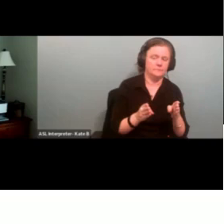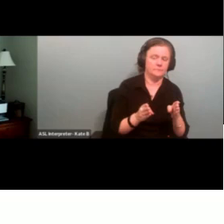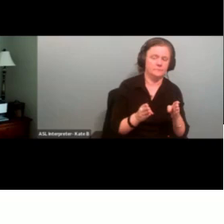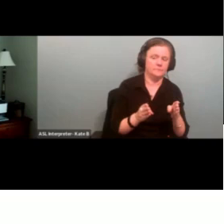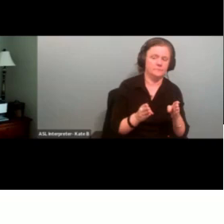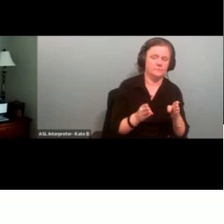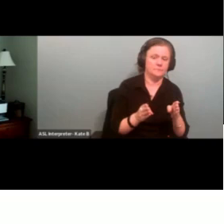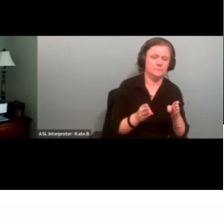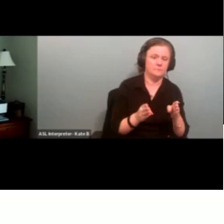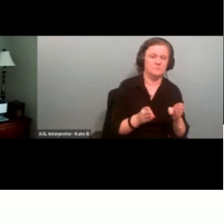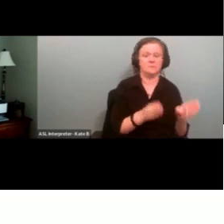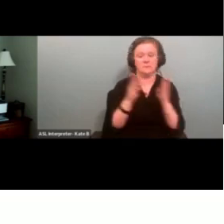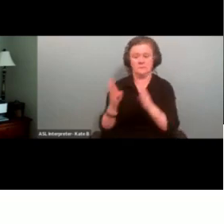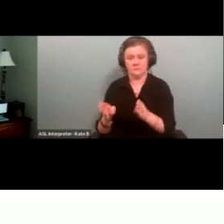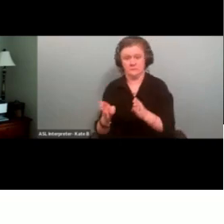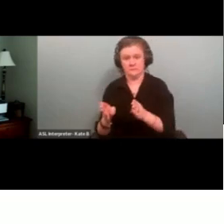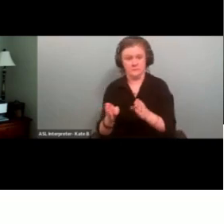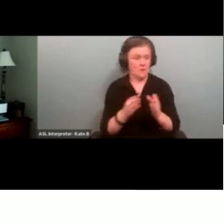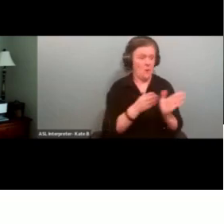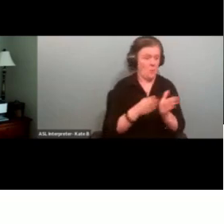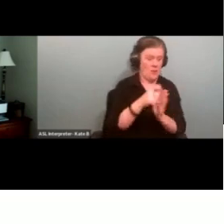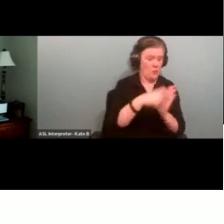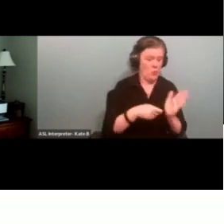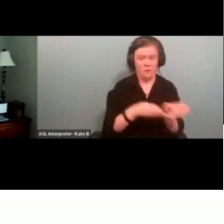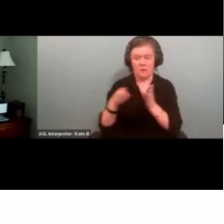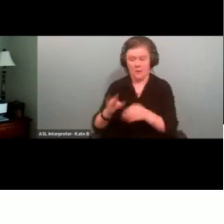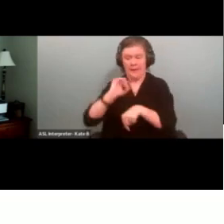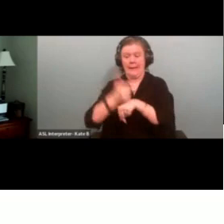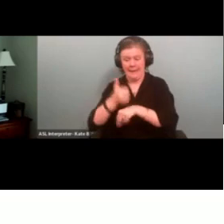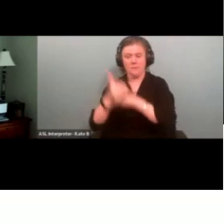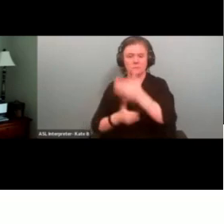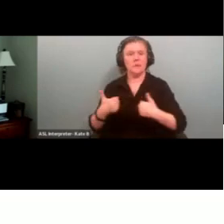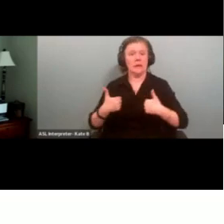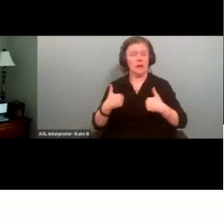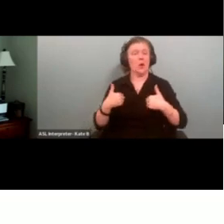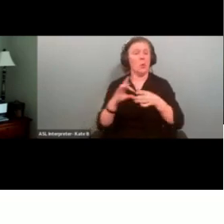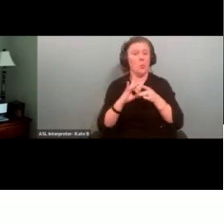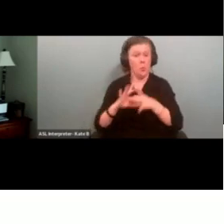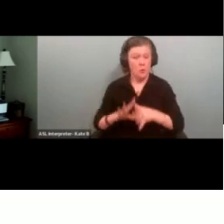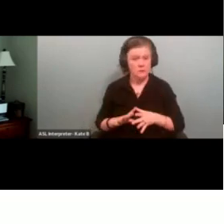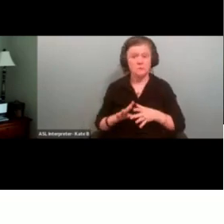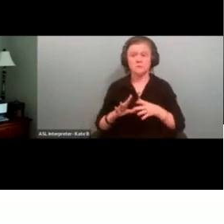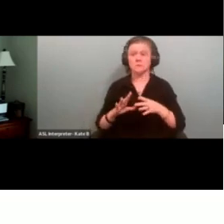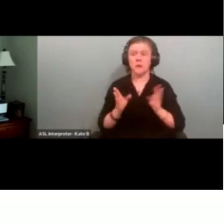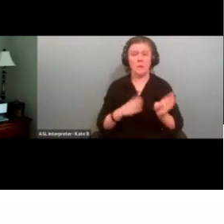this plan implementation, this is phase three. The care coordinator is sending out copies of plans of care so that